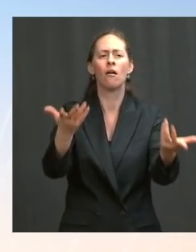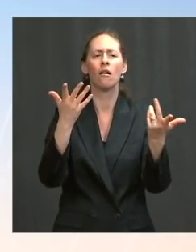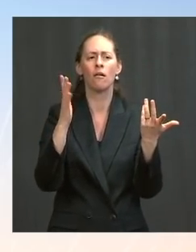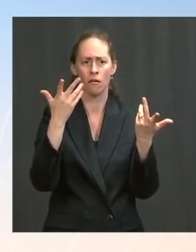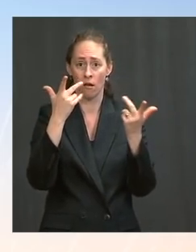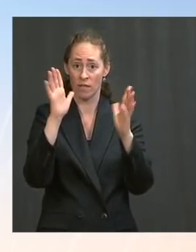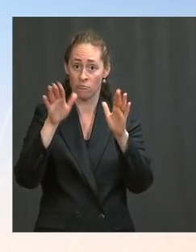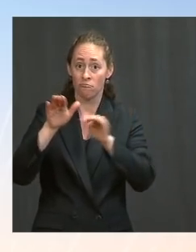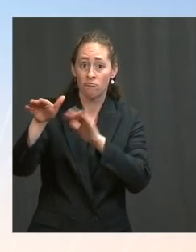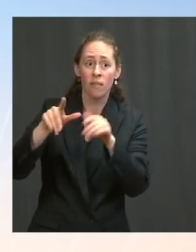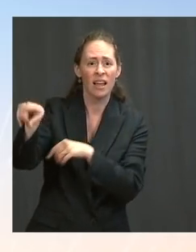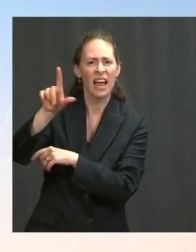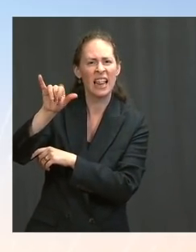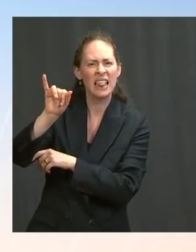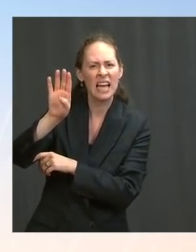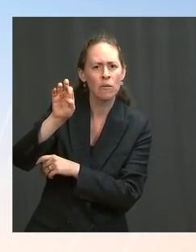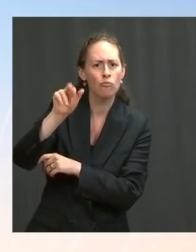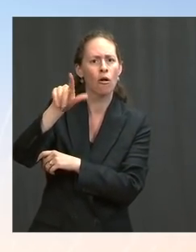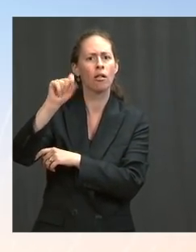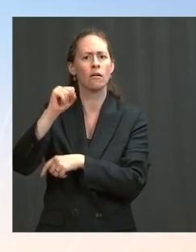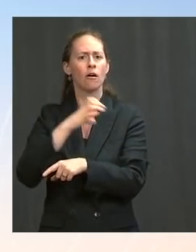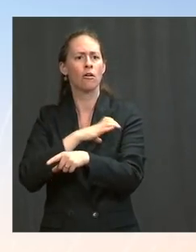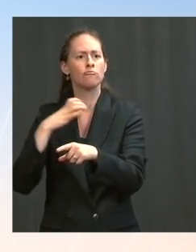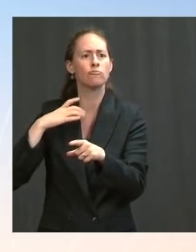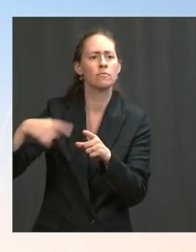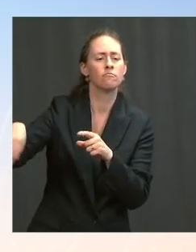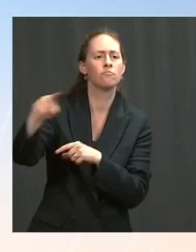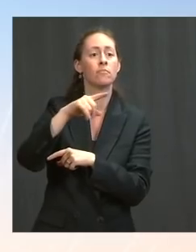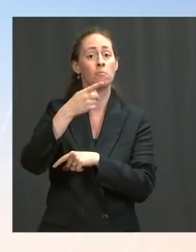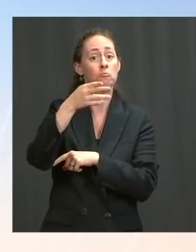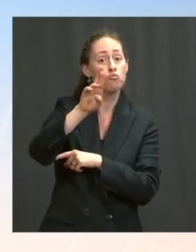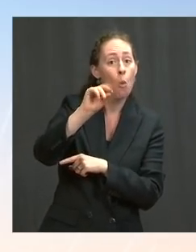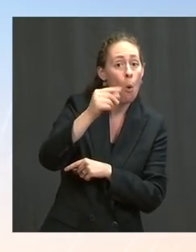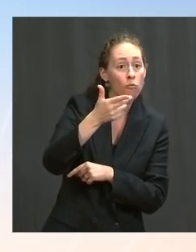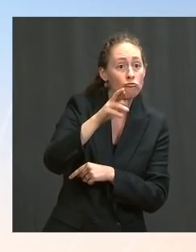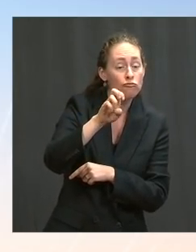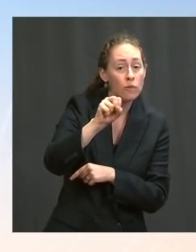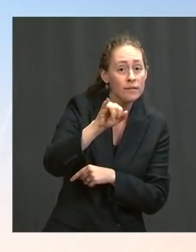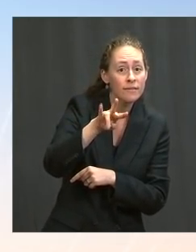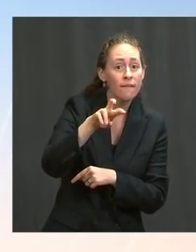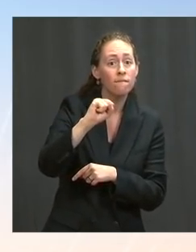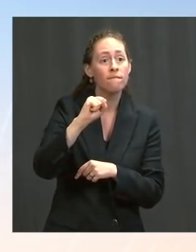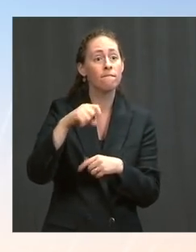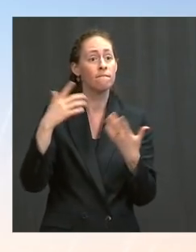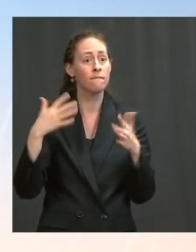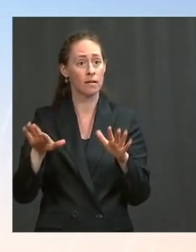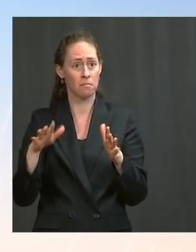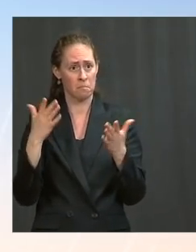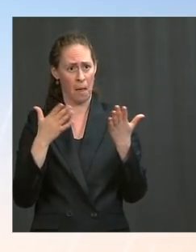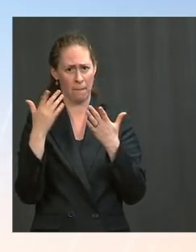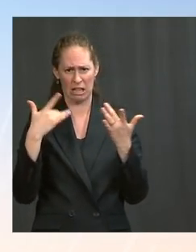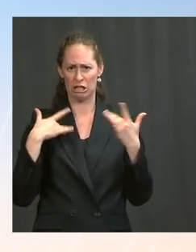Are you guys in touch with the Progressive Caucus? There's obviously been some concern on the left about negotiating too much with Republicans.